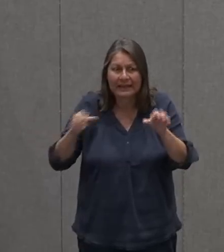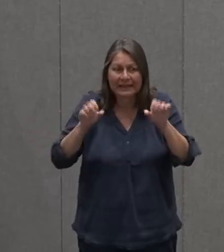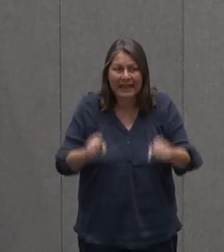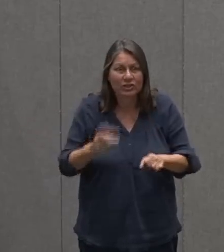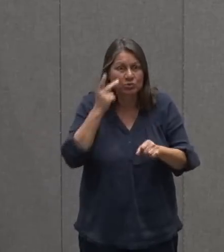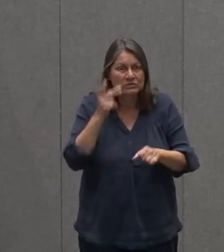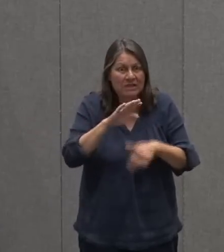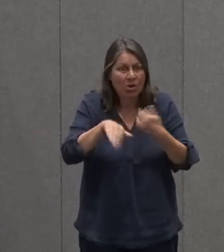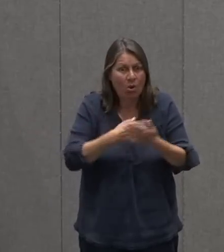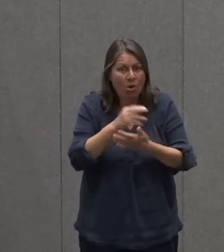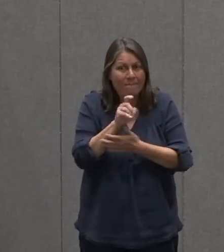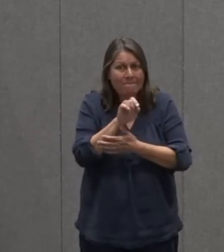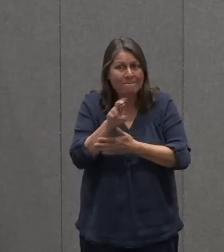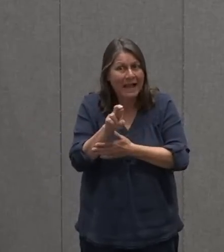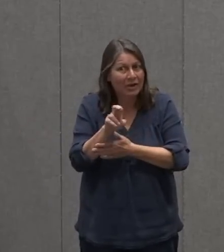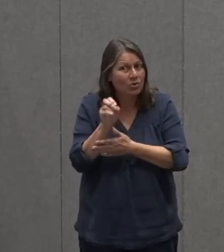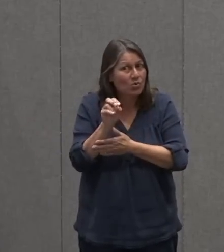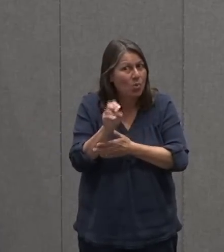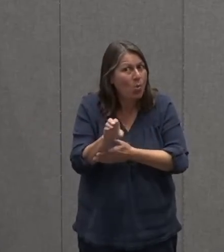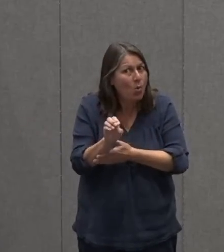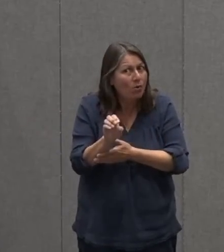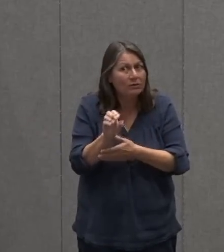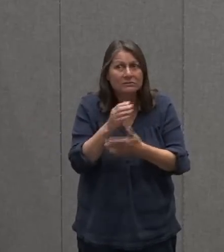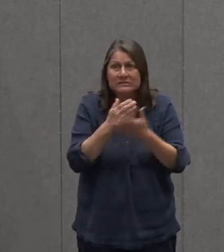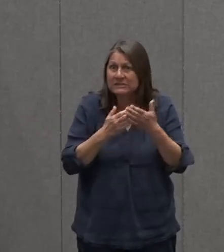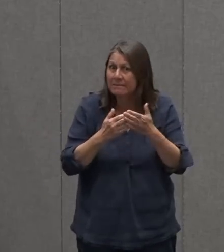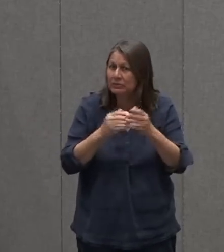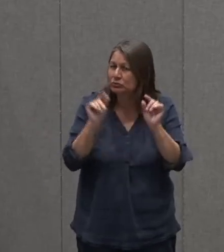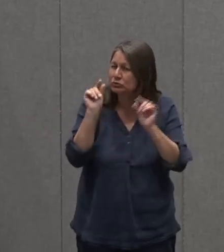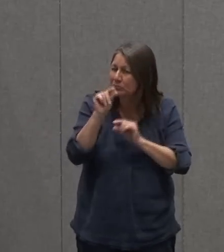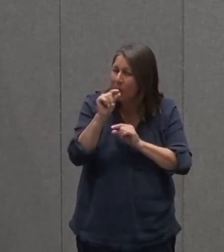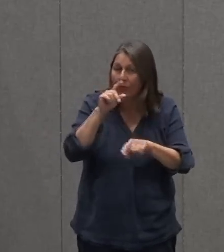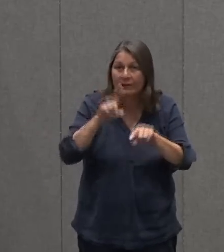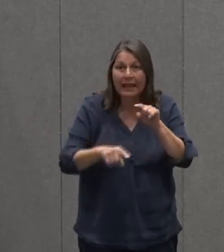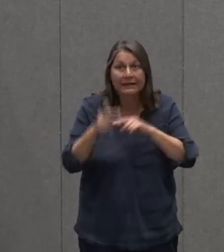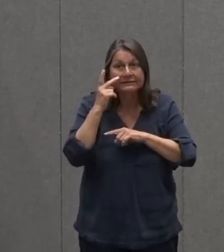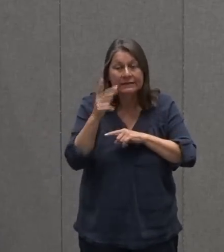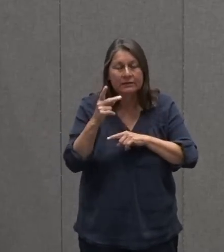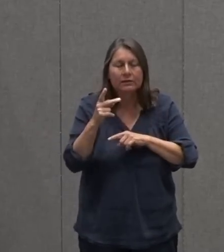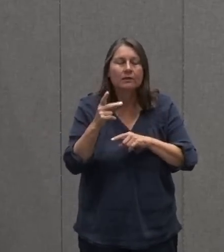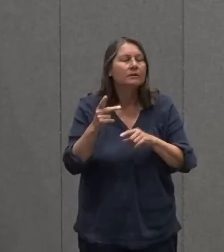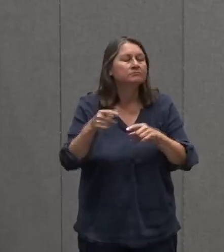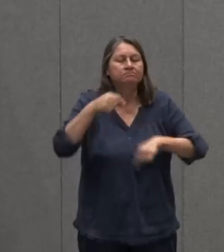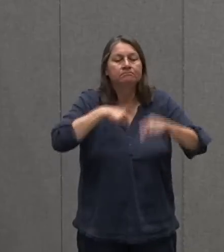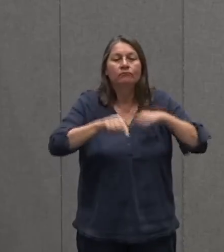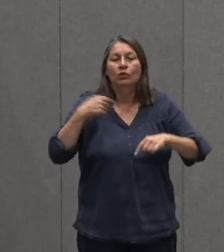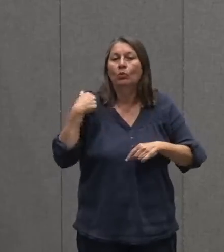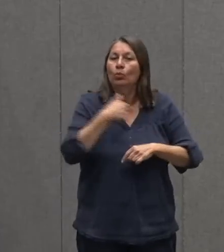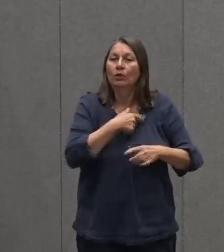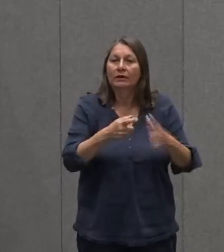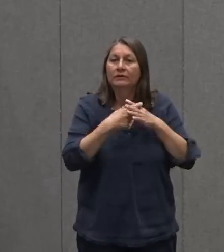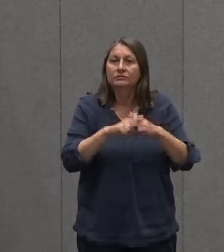So let's first start off and review our five senses. Because in science it's always important to use them